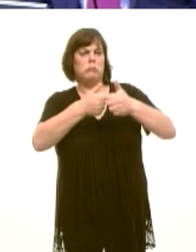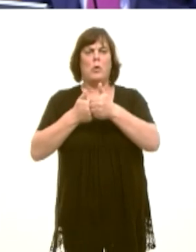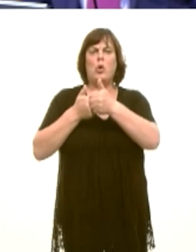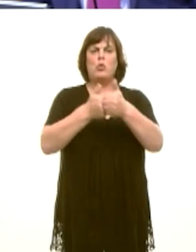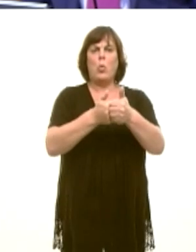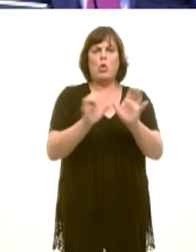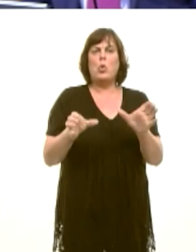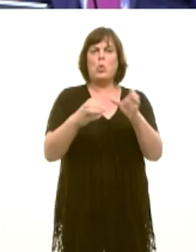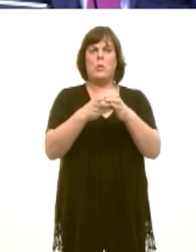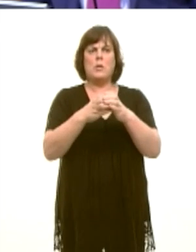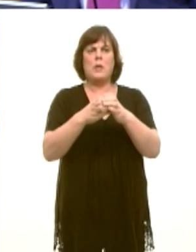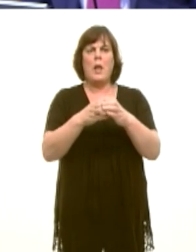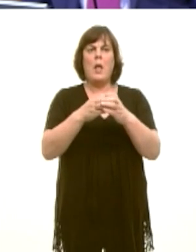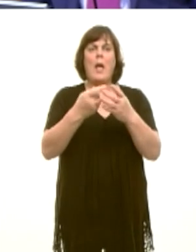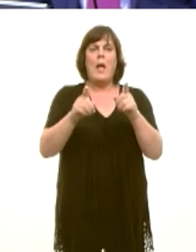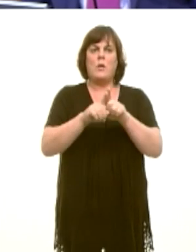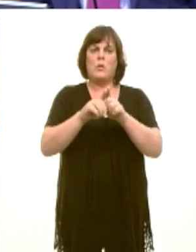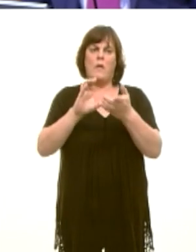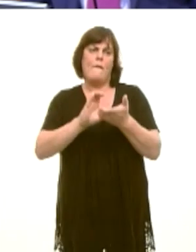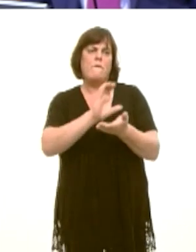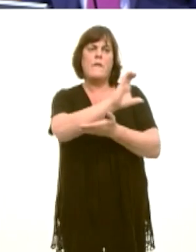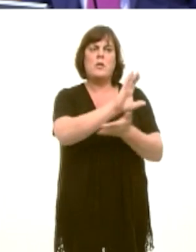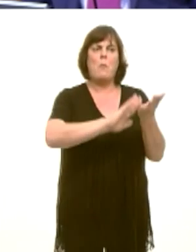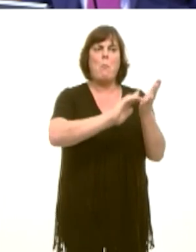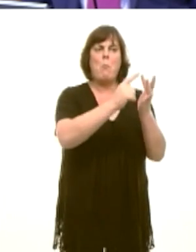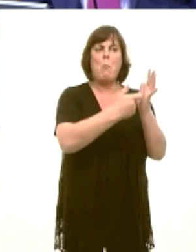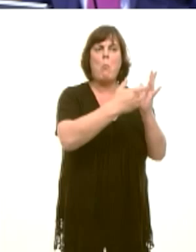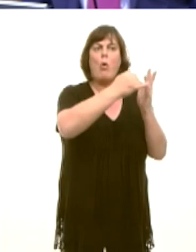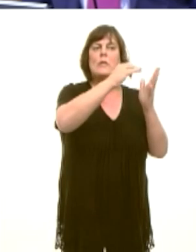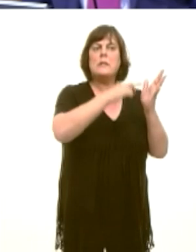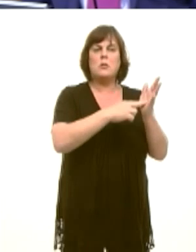course, the investment thatís been made as well in the Morriston cardiac care unit and